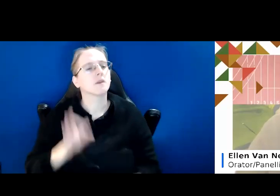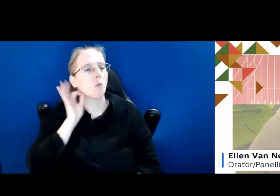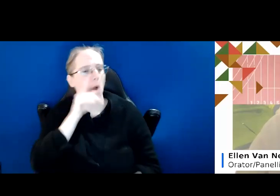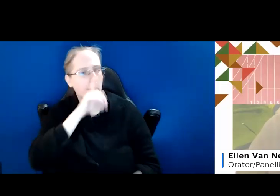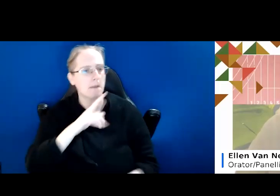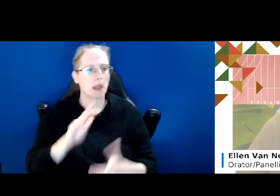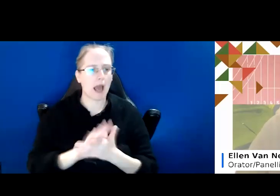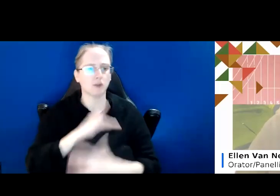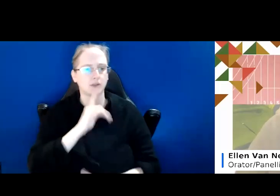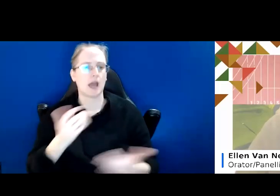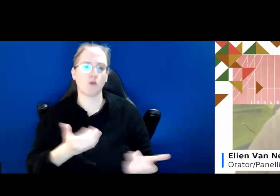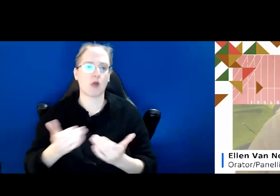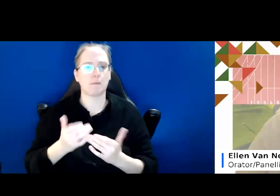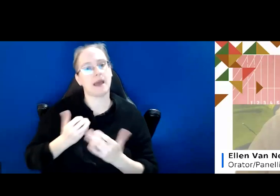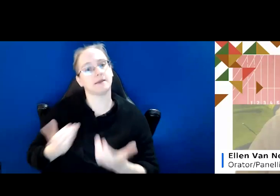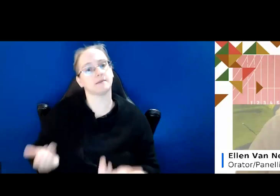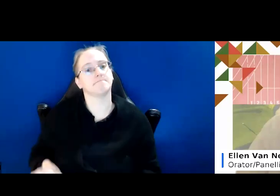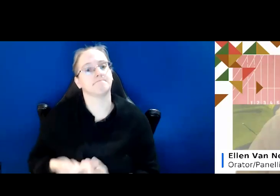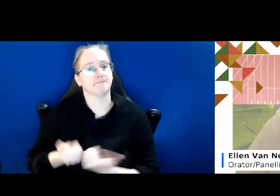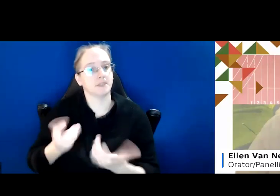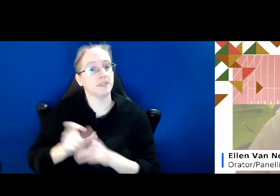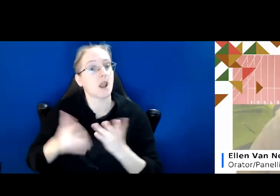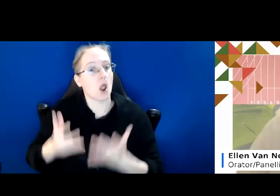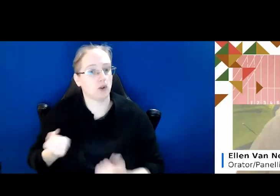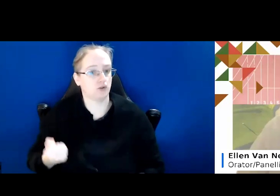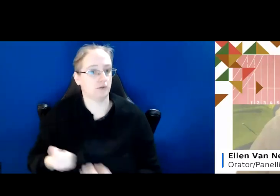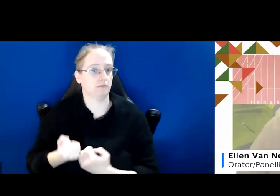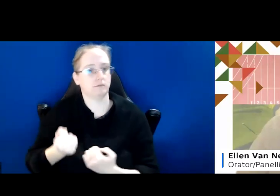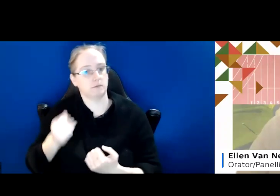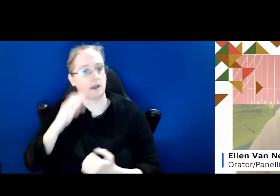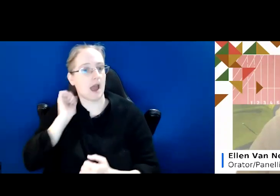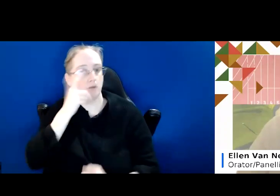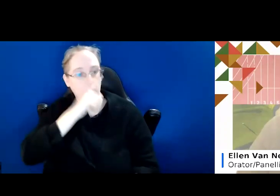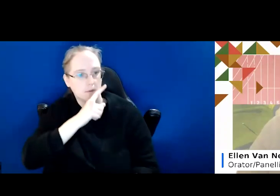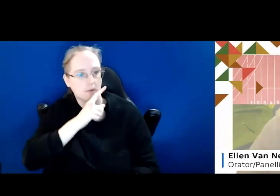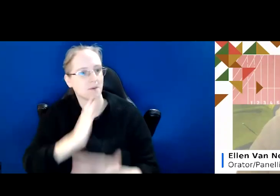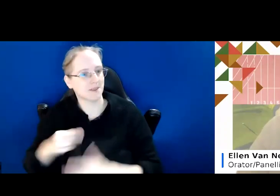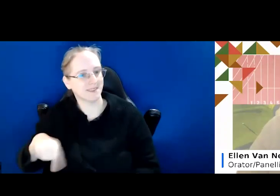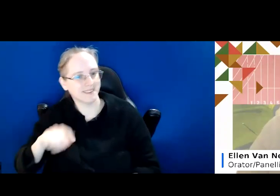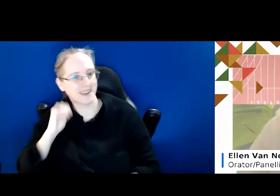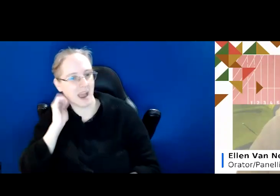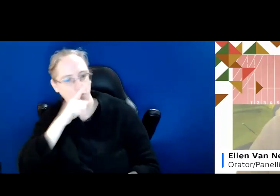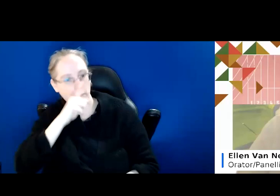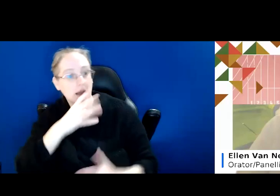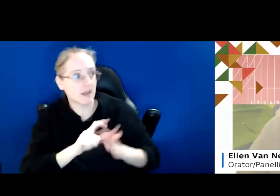Even though Aboriginal people have done a lot for rugby league, the